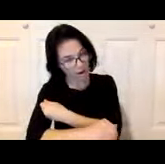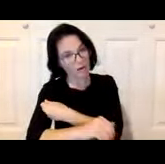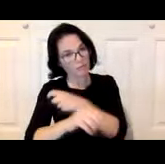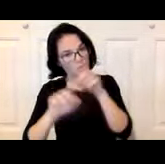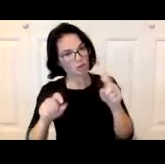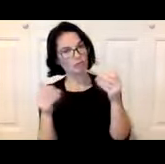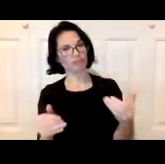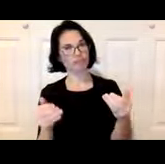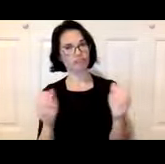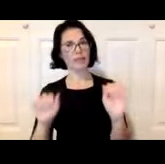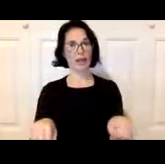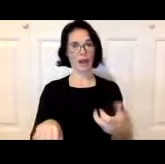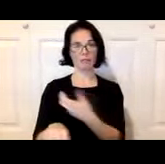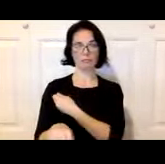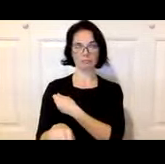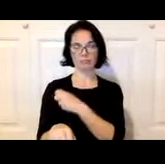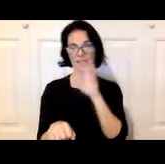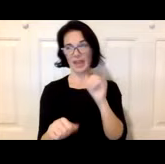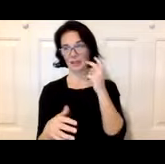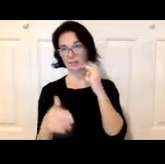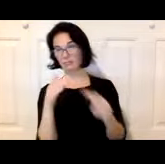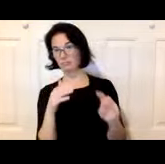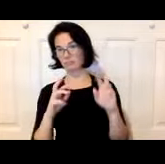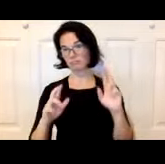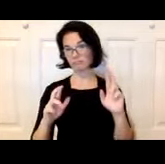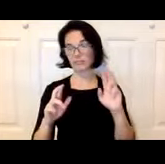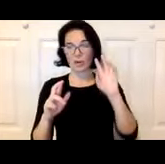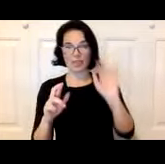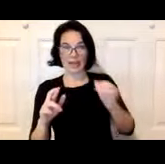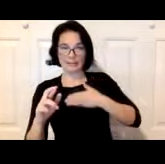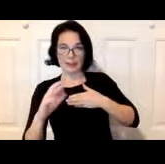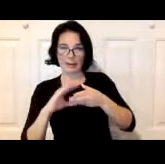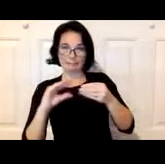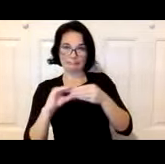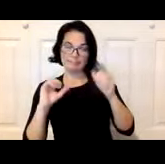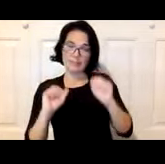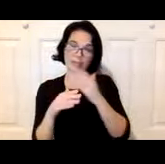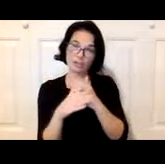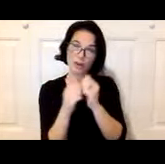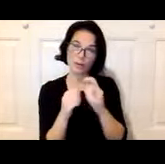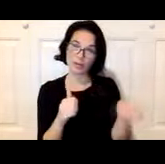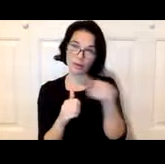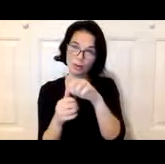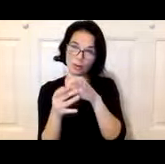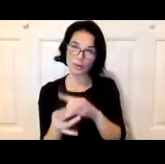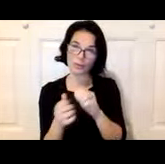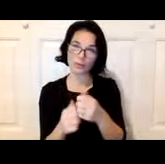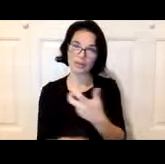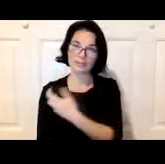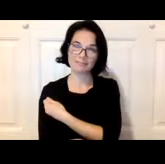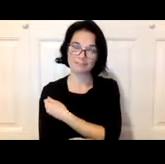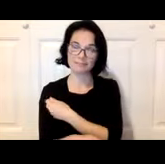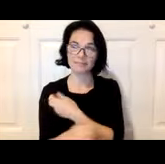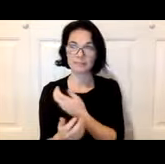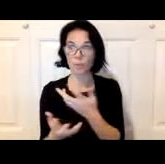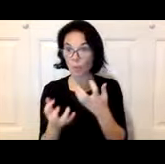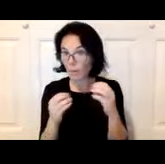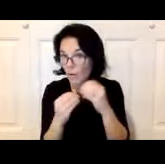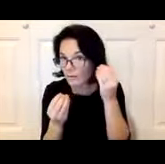That’s what I can share about the vaccines. If you have further questions,